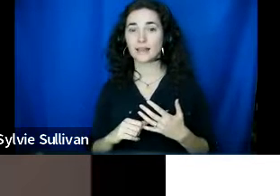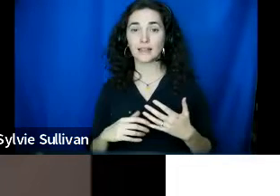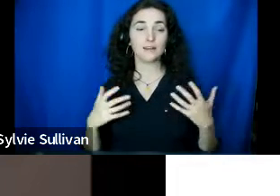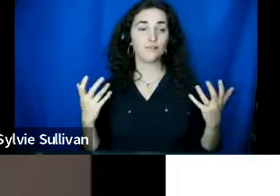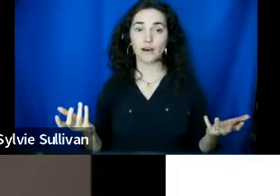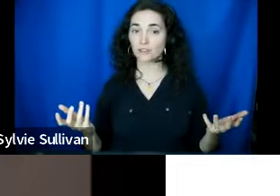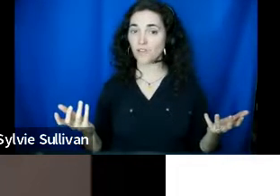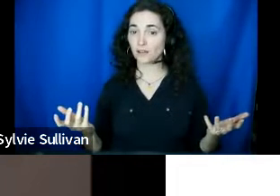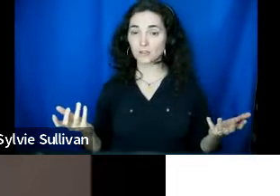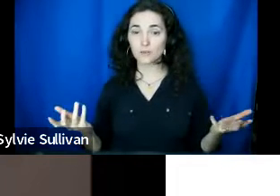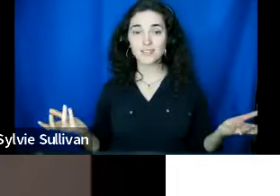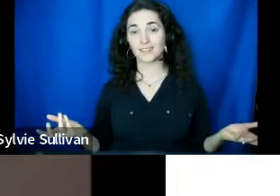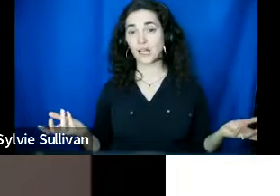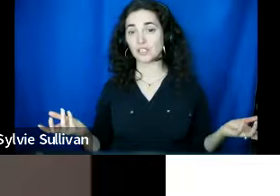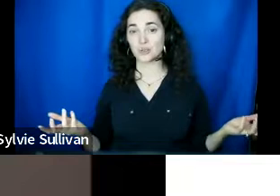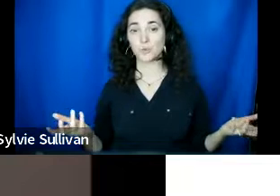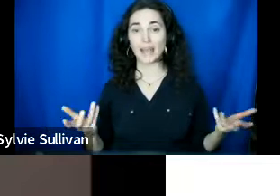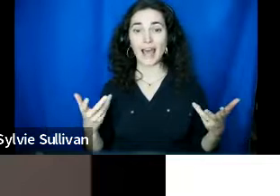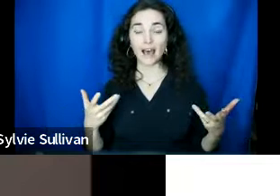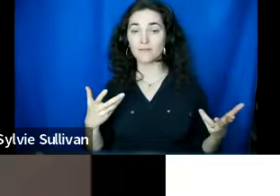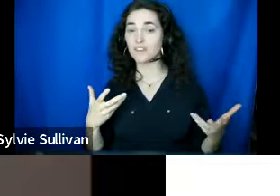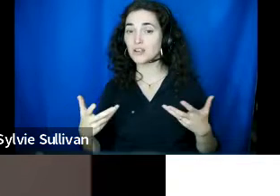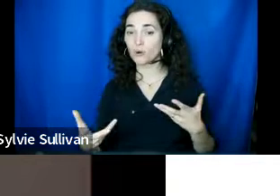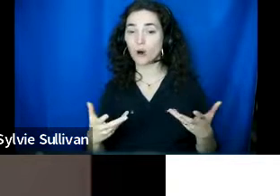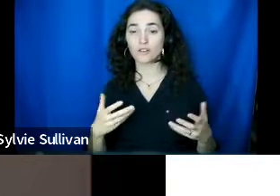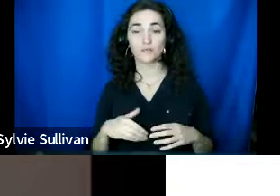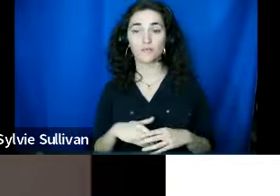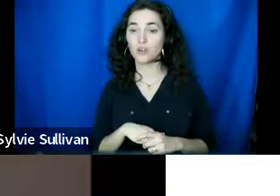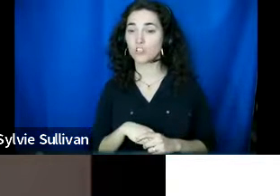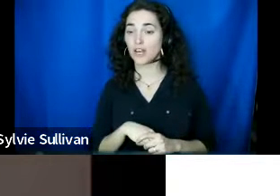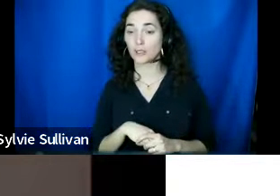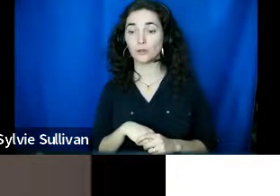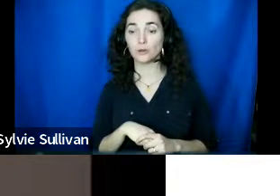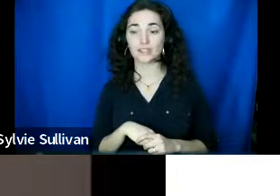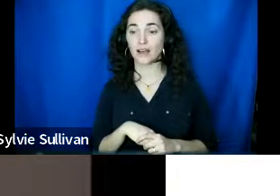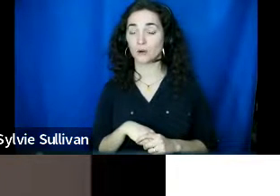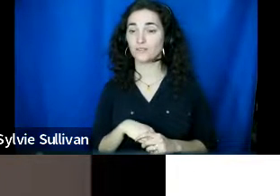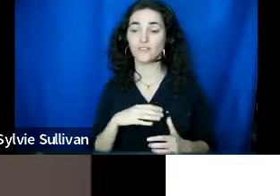And then, if all else fails, usually we have video calls and video chat galore.